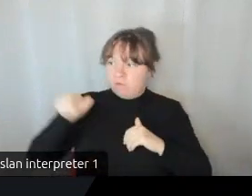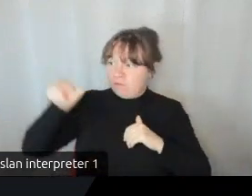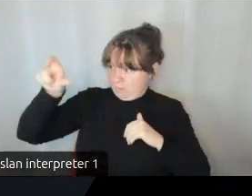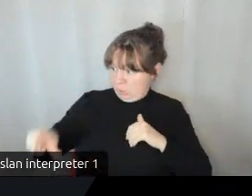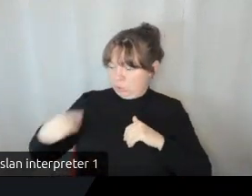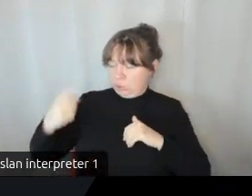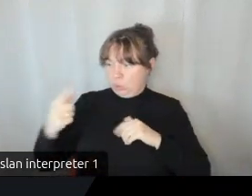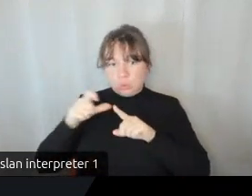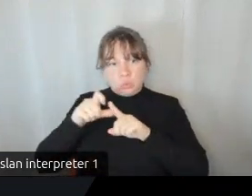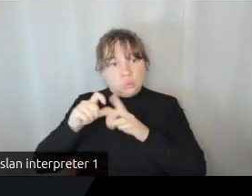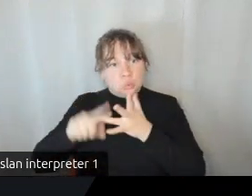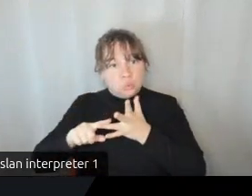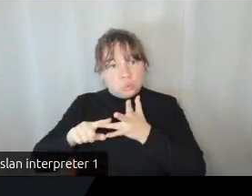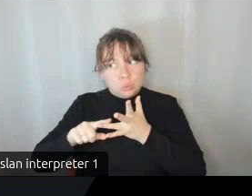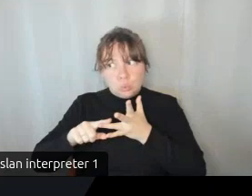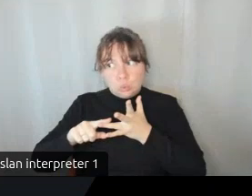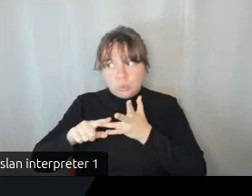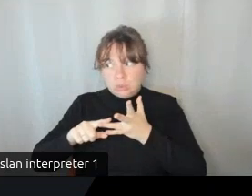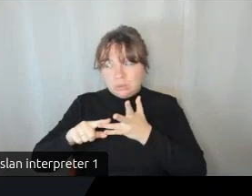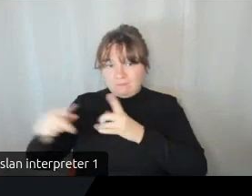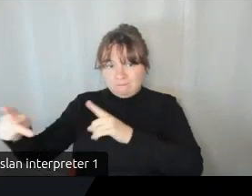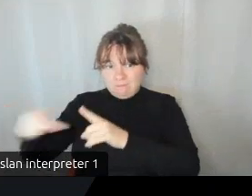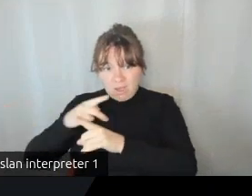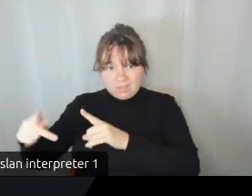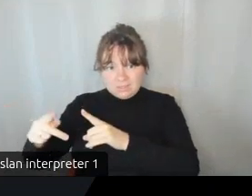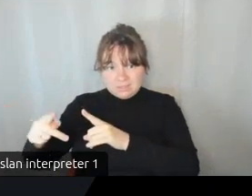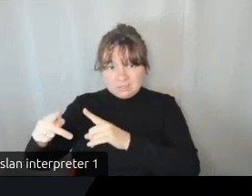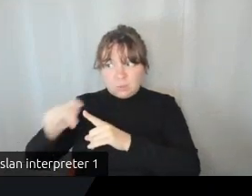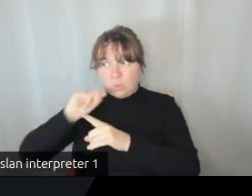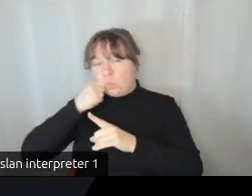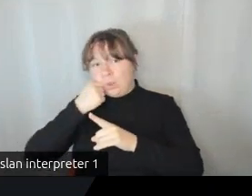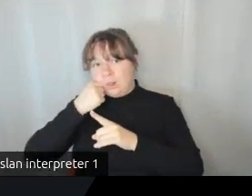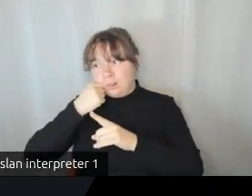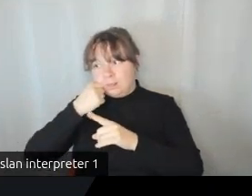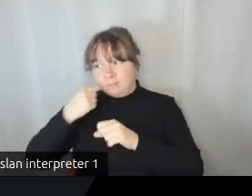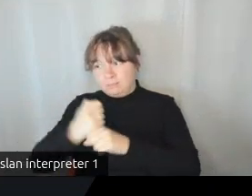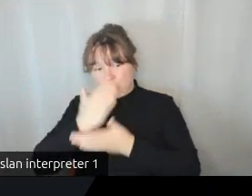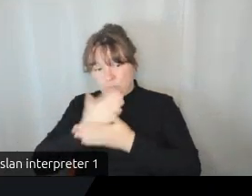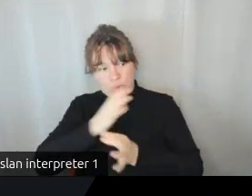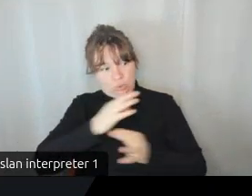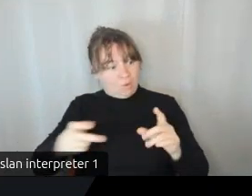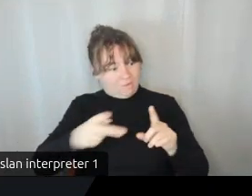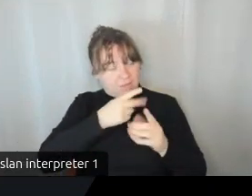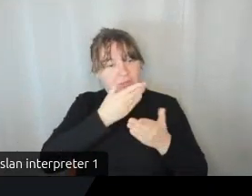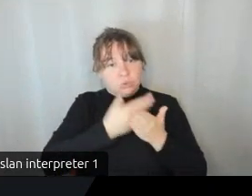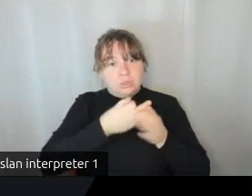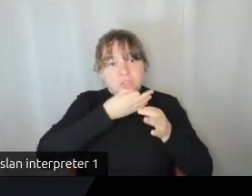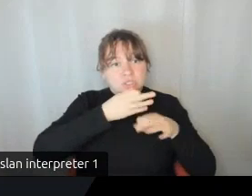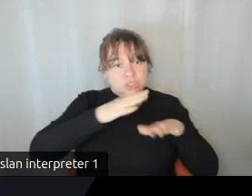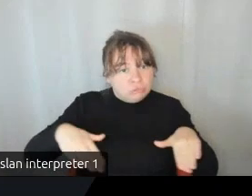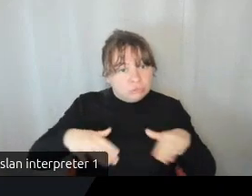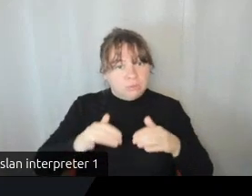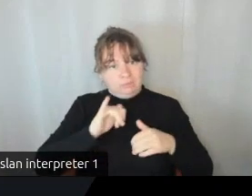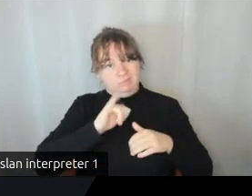remain safe if the conditions are to be reduced. So the court wants to know more. So what will they